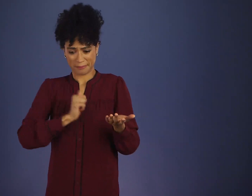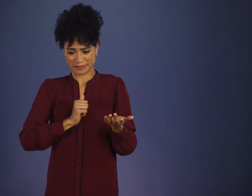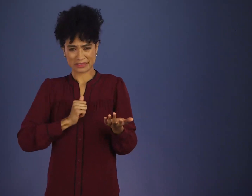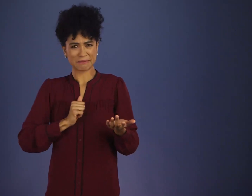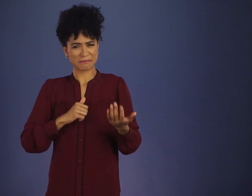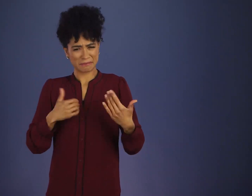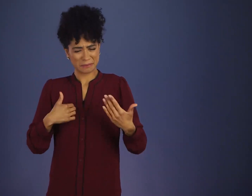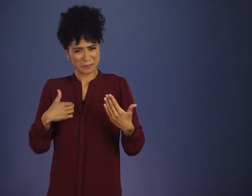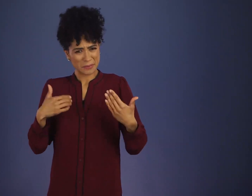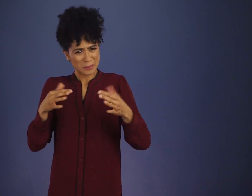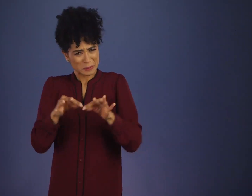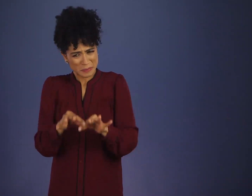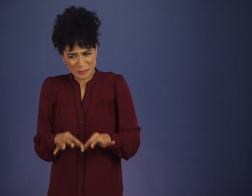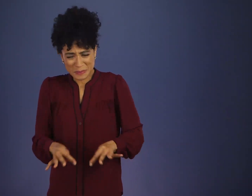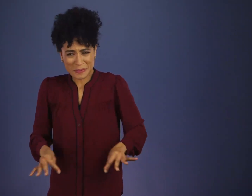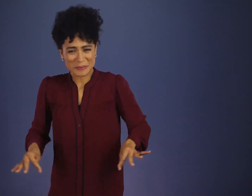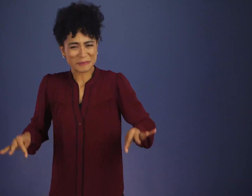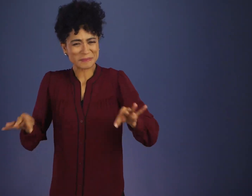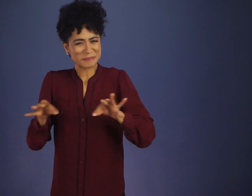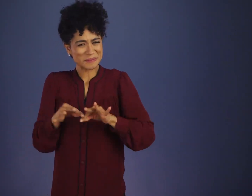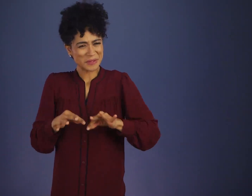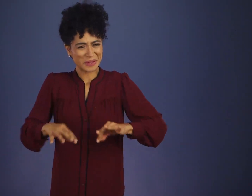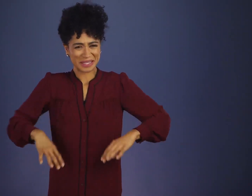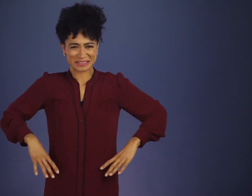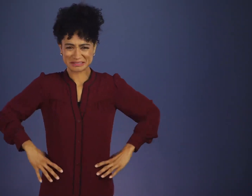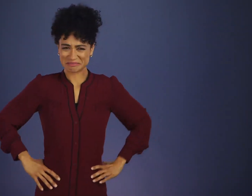Did I overvalue myself and play the big shot?